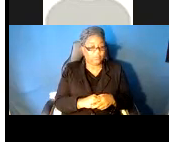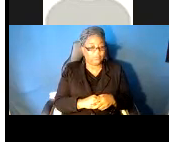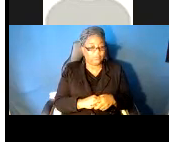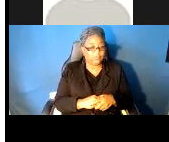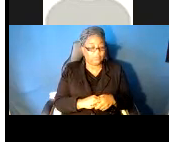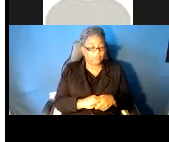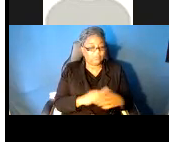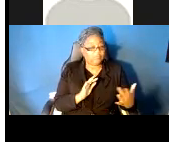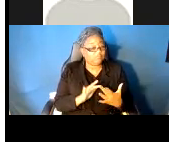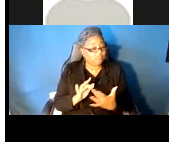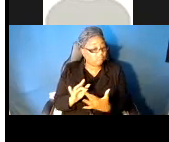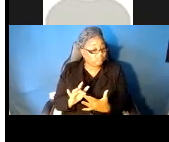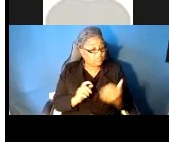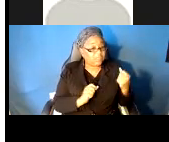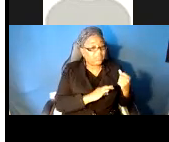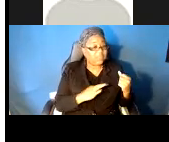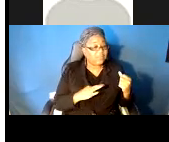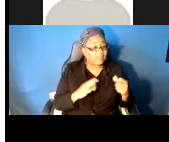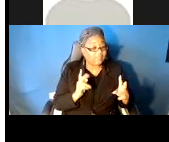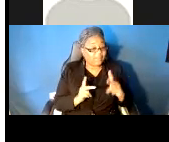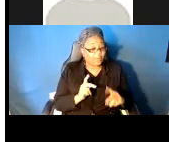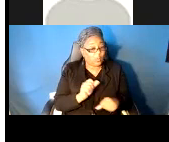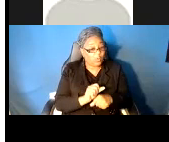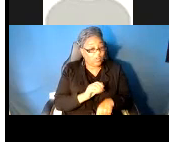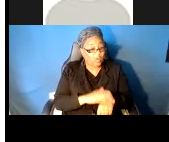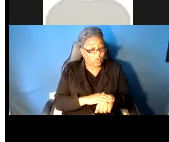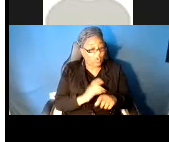Contacts of staff people working on this grant program.